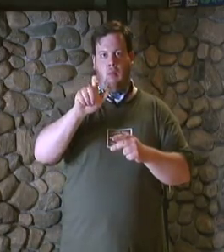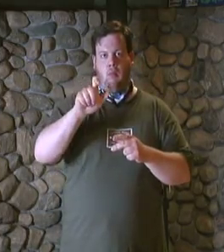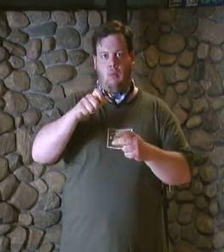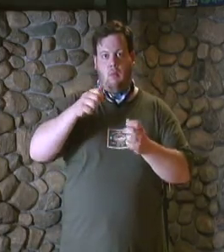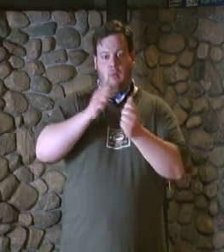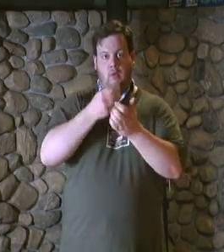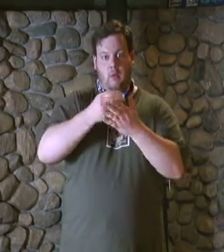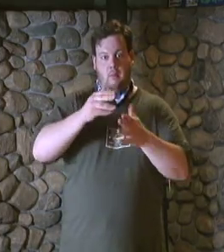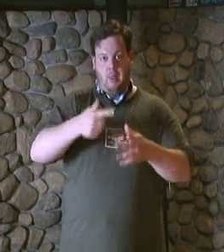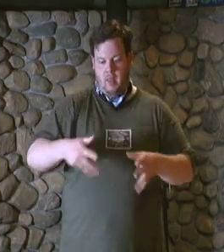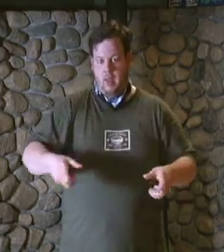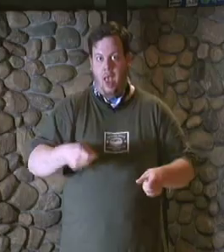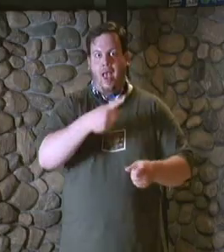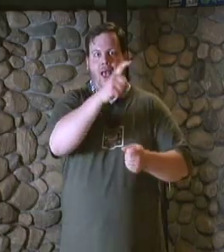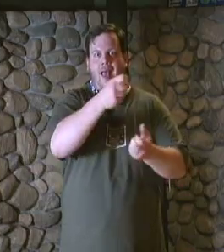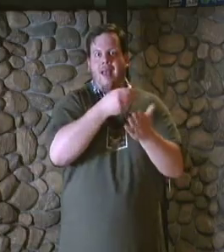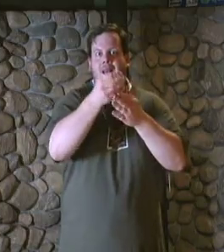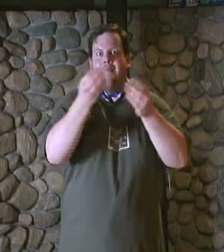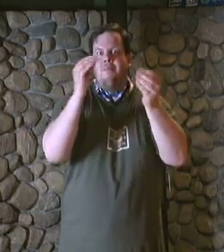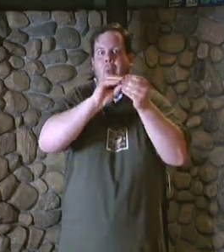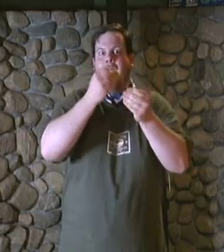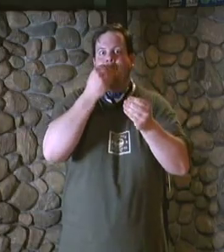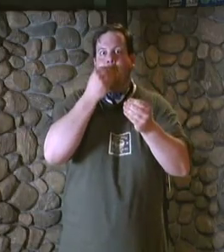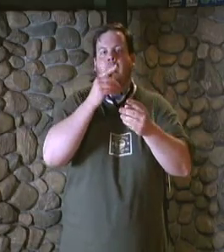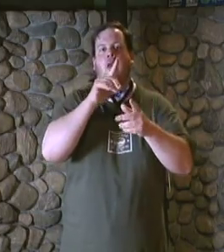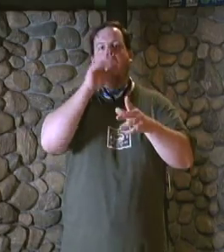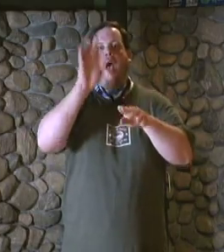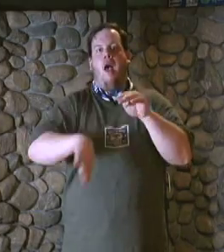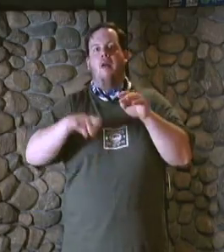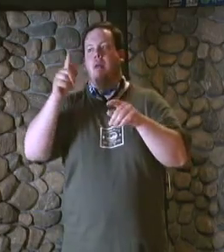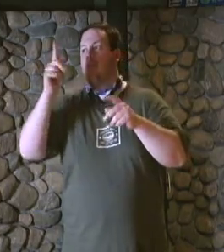to make them easier to carry.